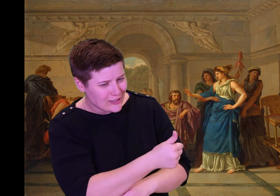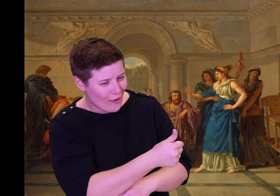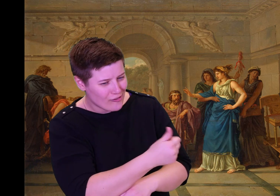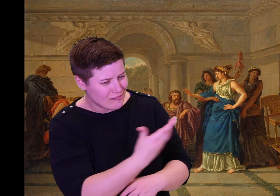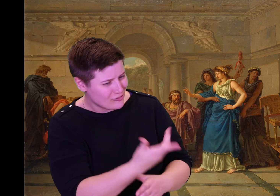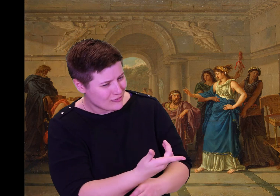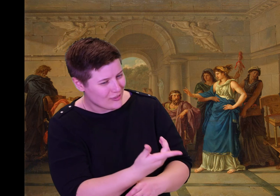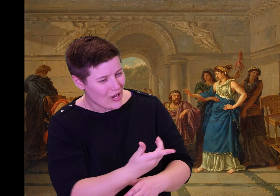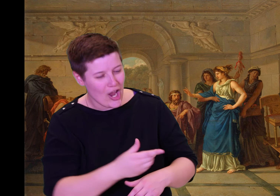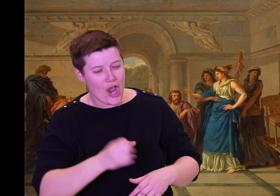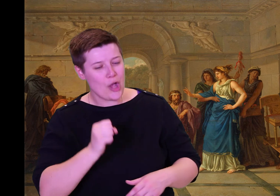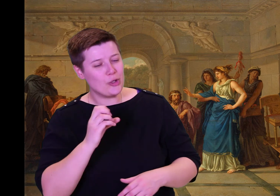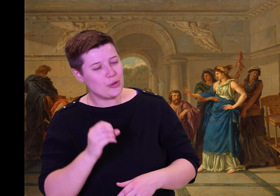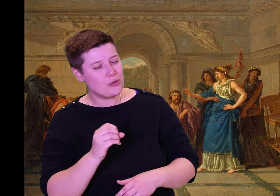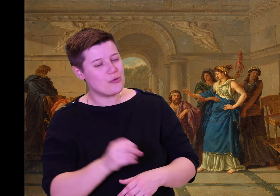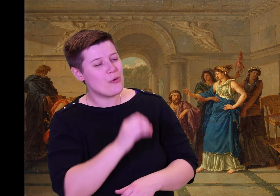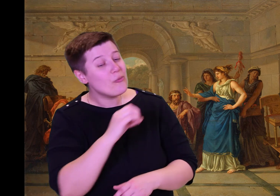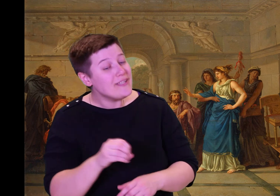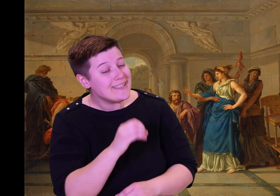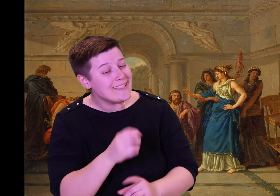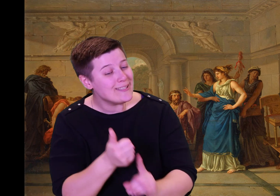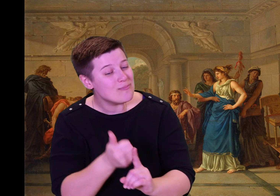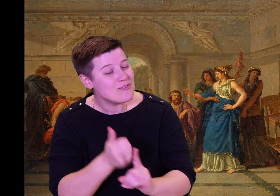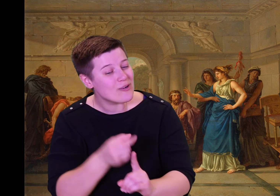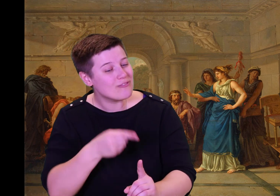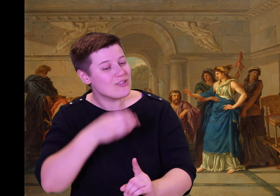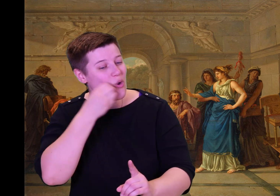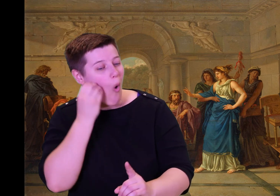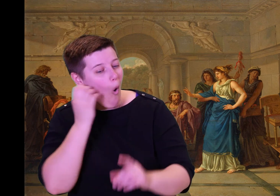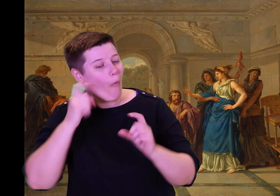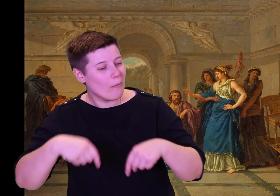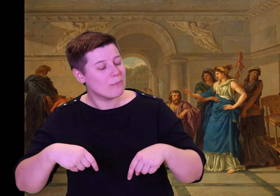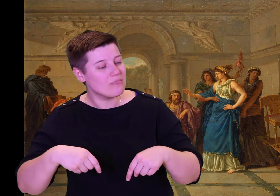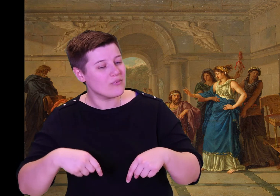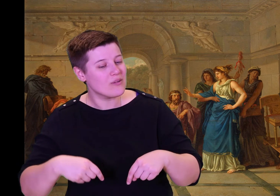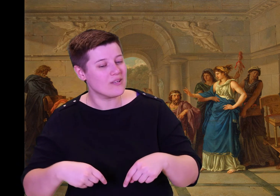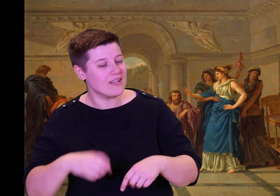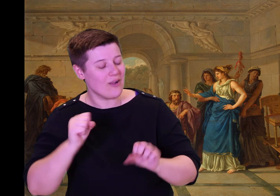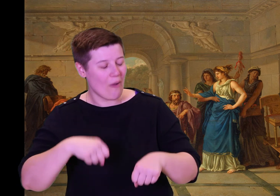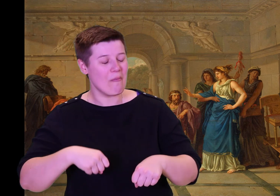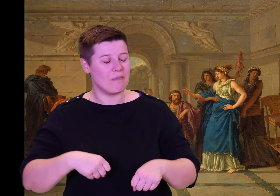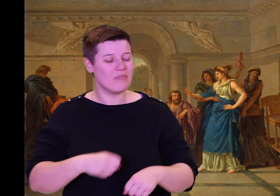dear homeland, with gifts of bronze and heaps of gold and clothing, more than he